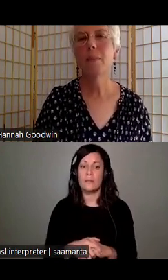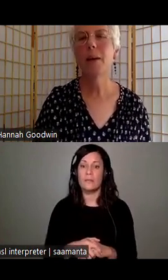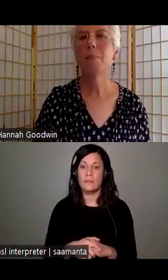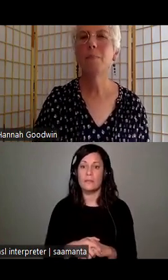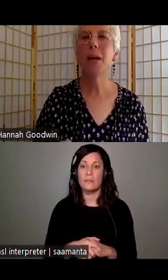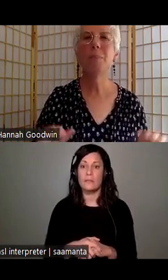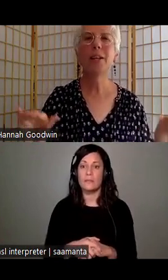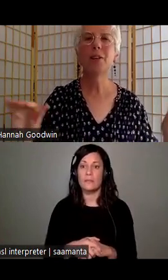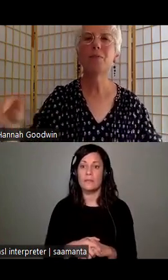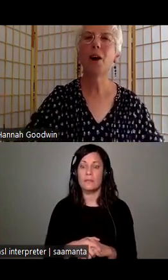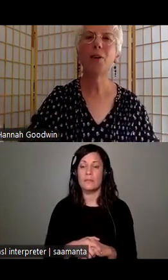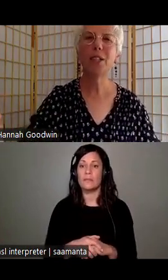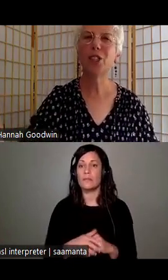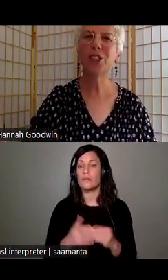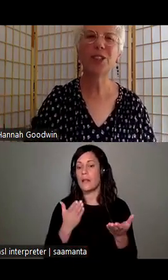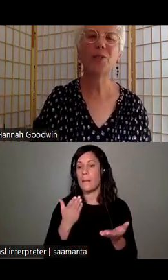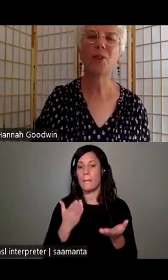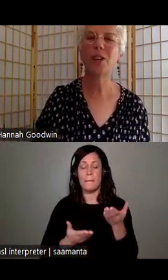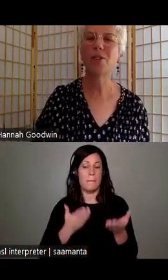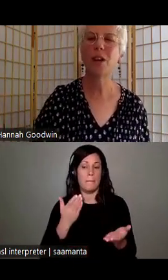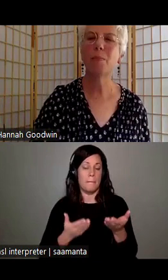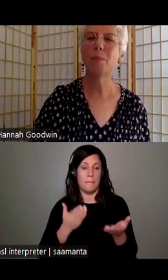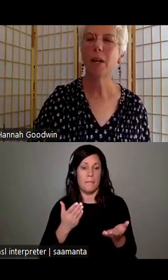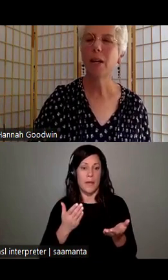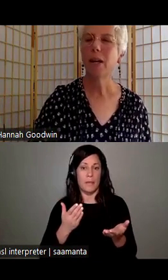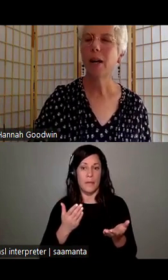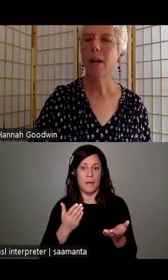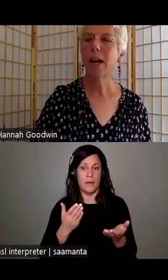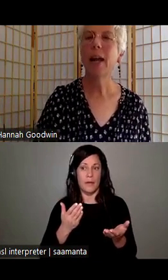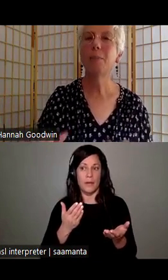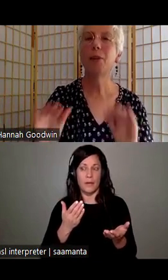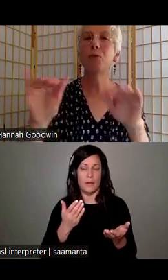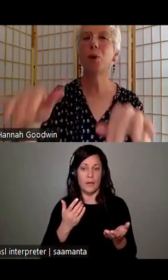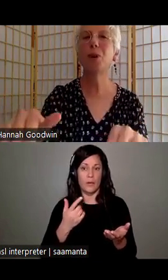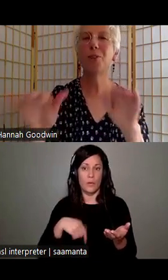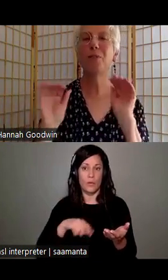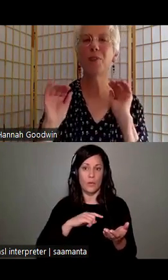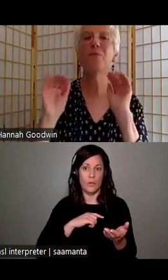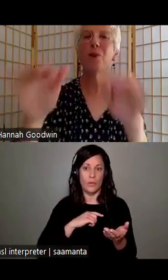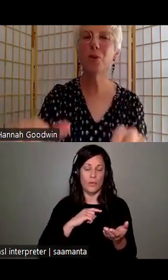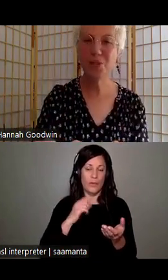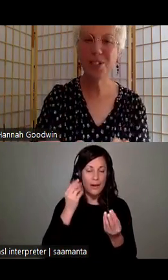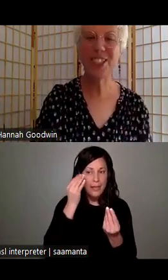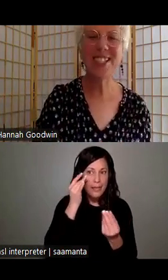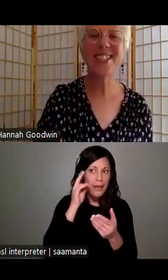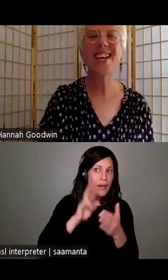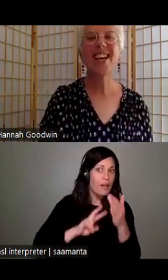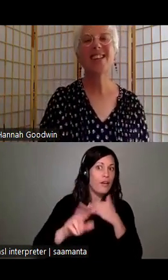may be at the far reaches of where some... And I mean forward, far forward reaches